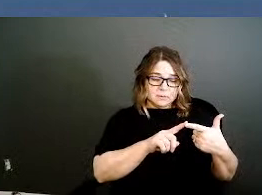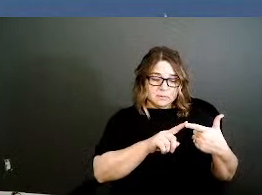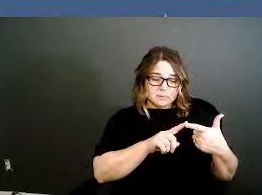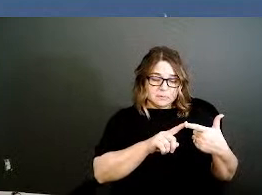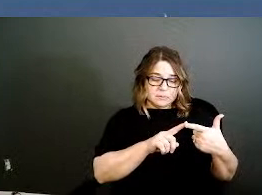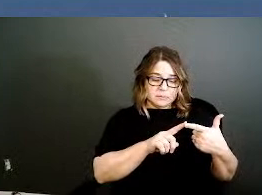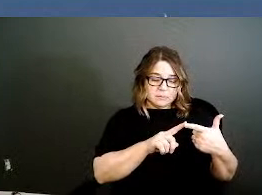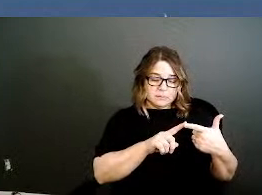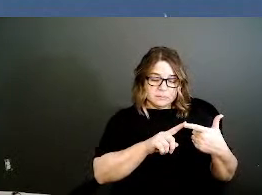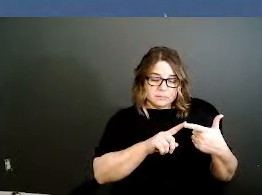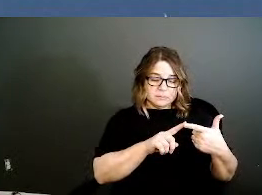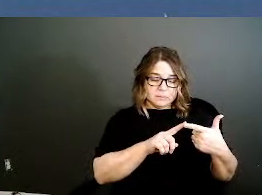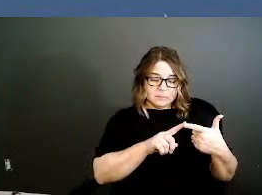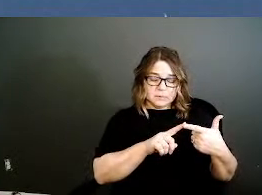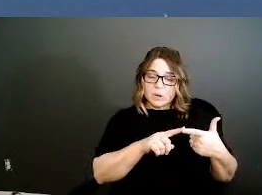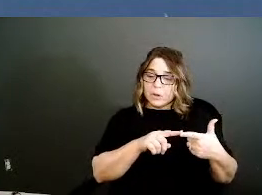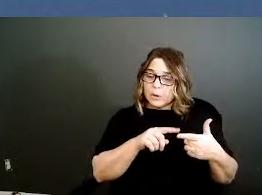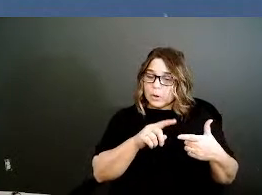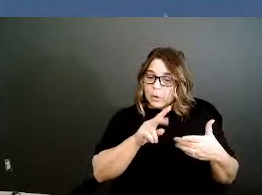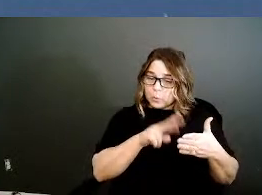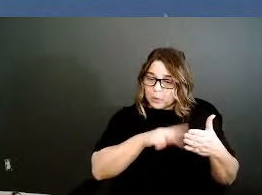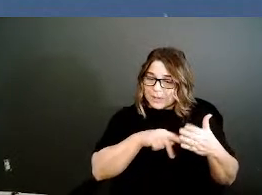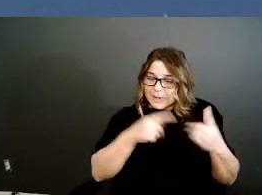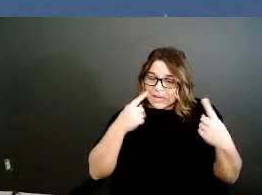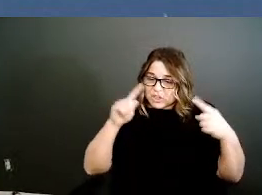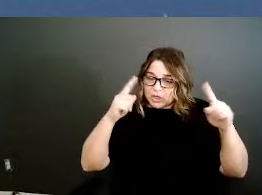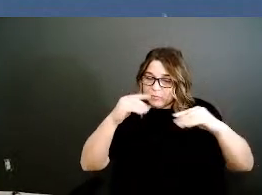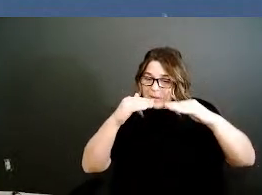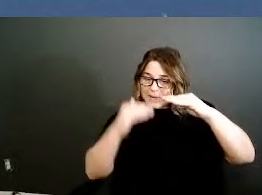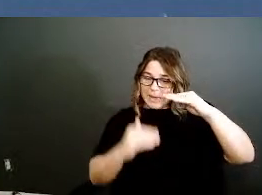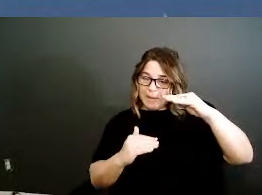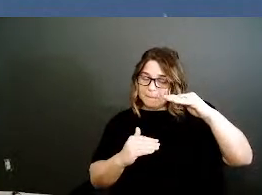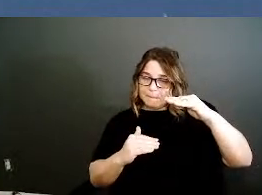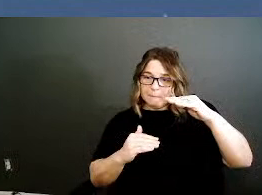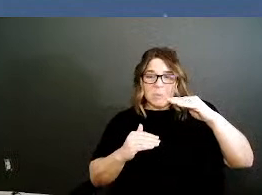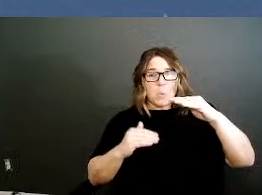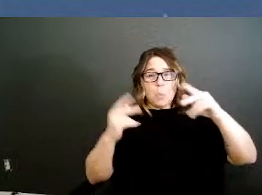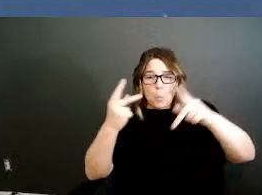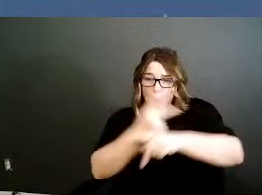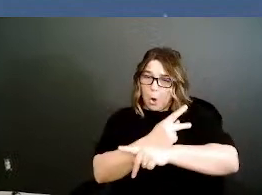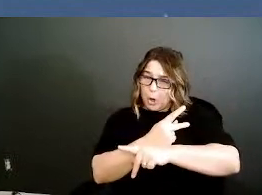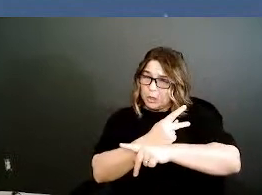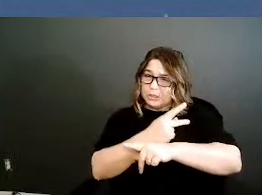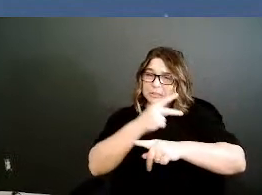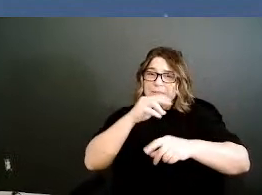CHILDREN AND WHITE CHILDREN. WE NEED TO PUT MORE MONEY INTO MENTAL HEALTH SERVICES AND HOMELESSNESS.